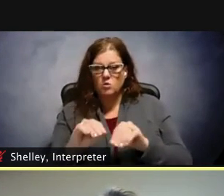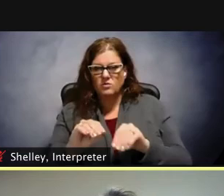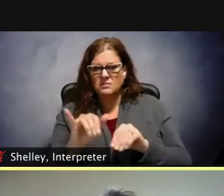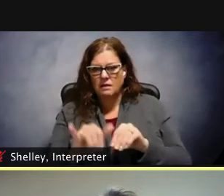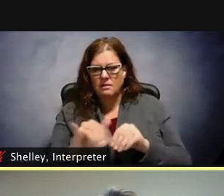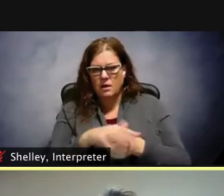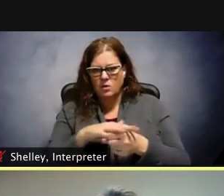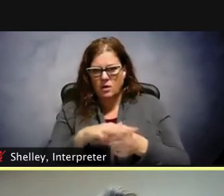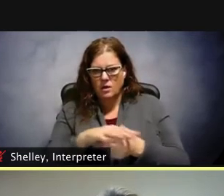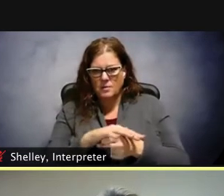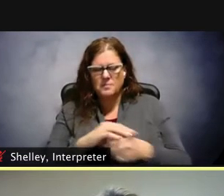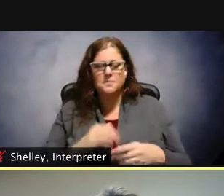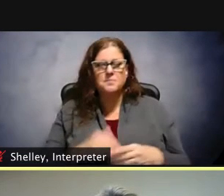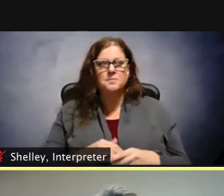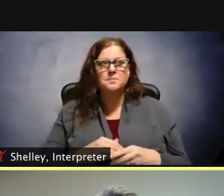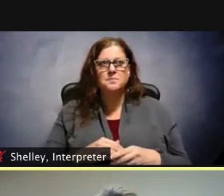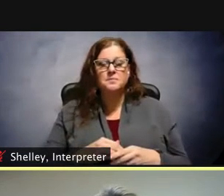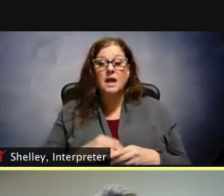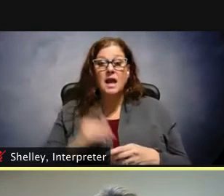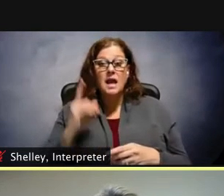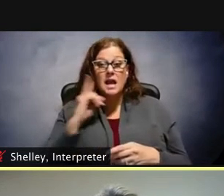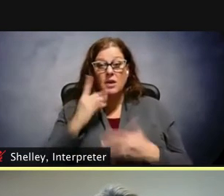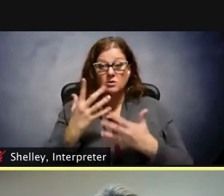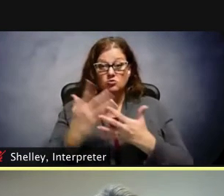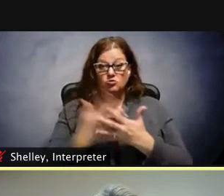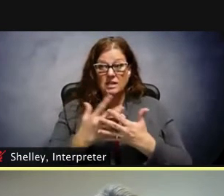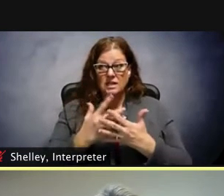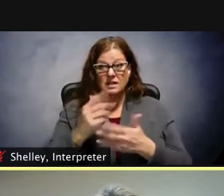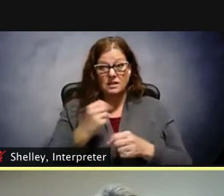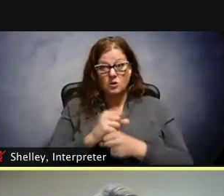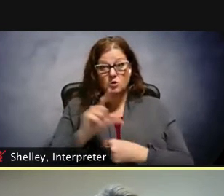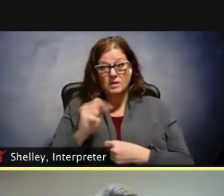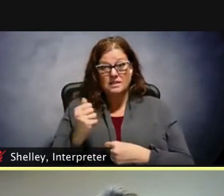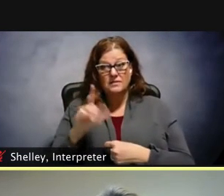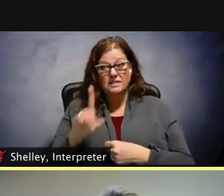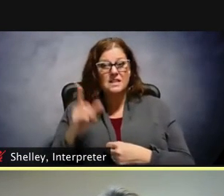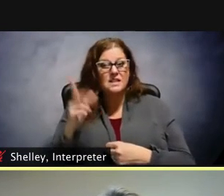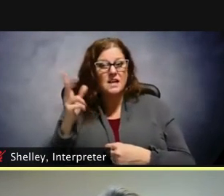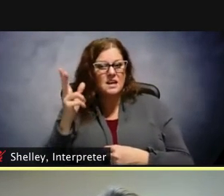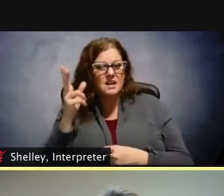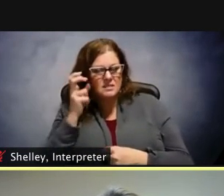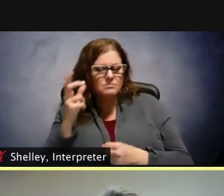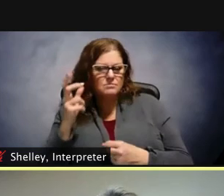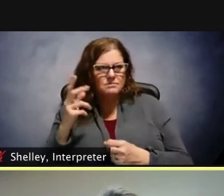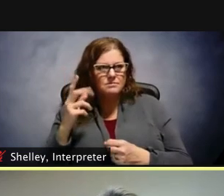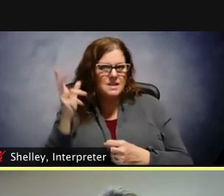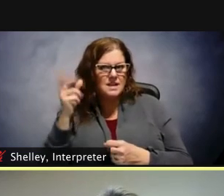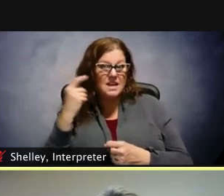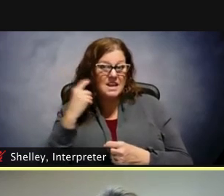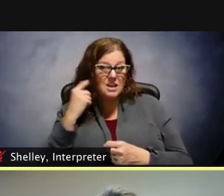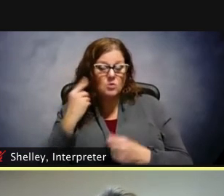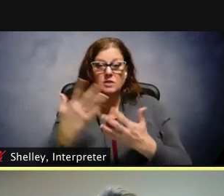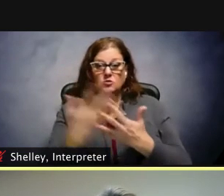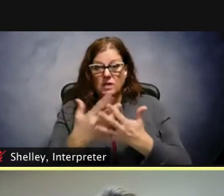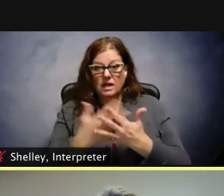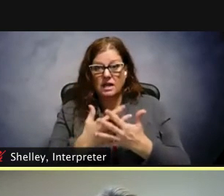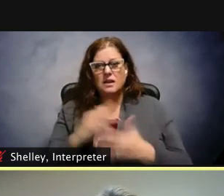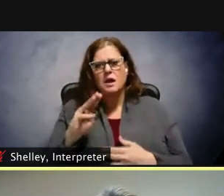they got a hearing test in 2017. And that showed a mild to moderate loss.